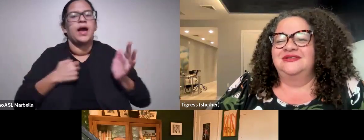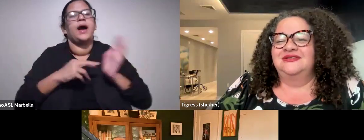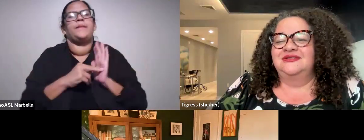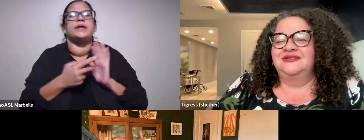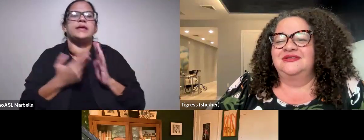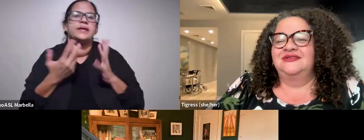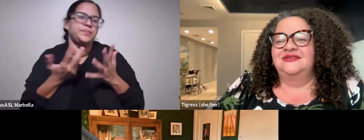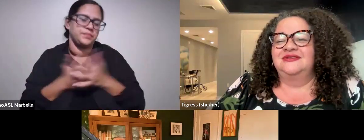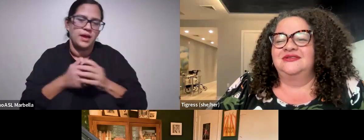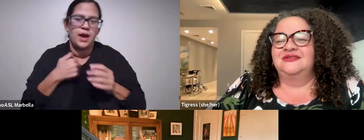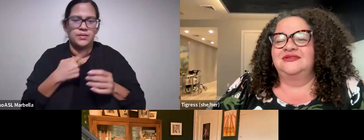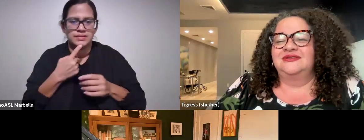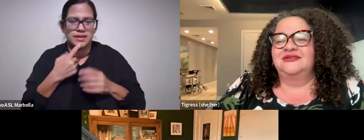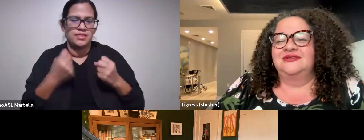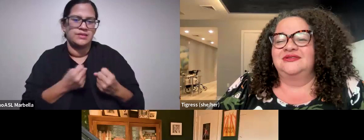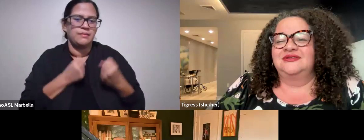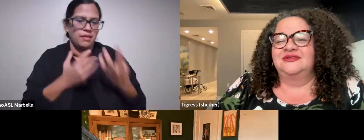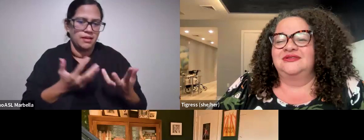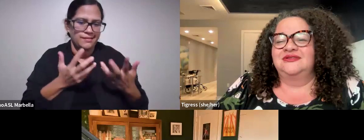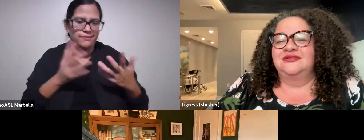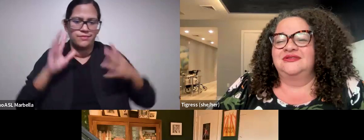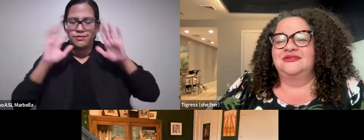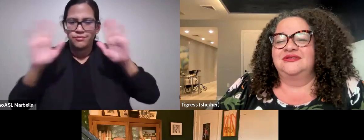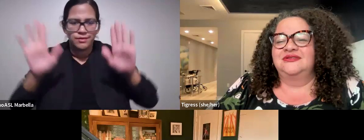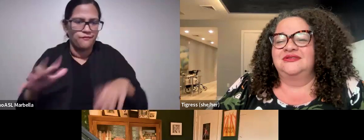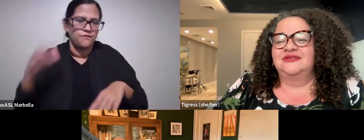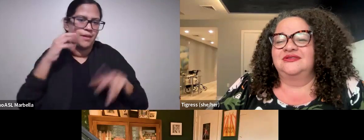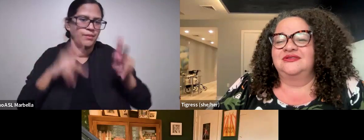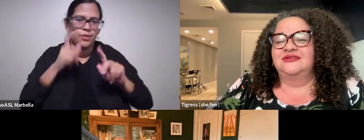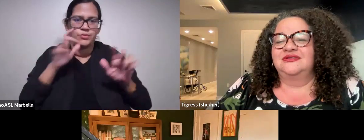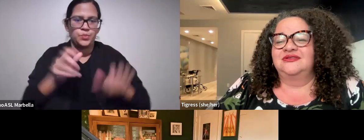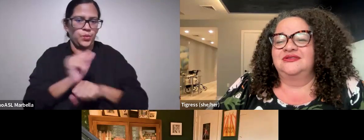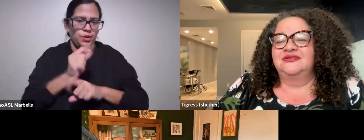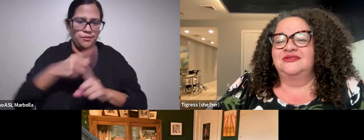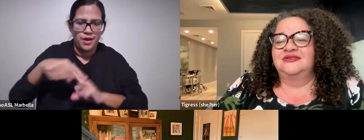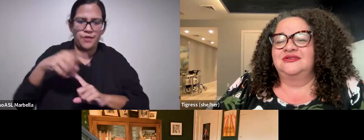So I would say there are plenty of incredible fat folks who are doing work around fatness and sexuality.